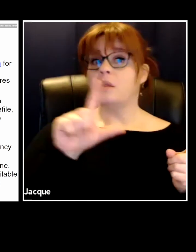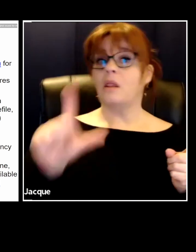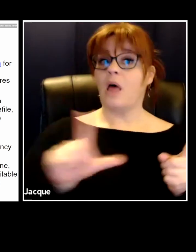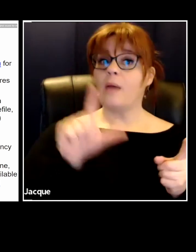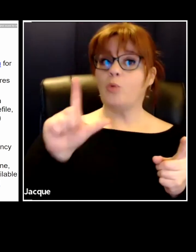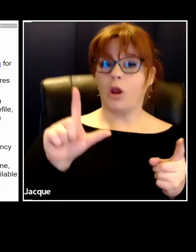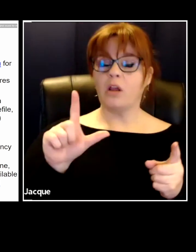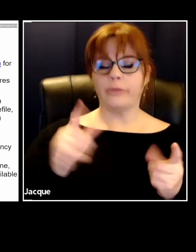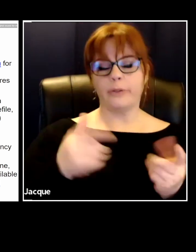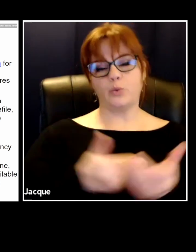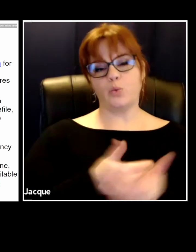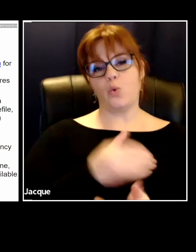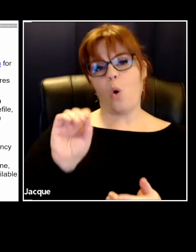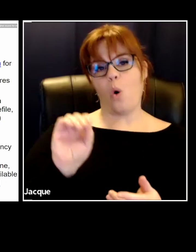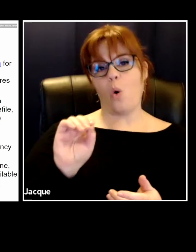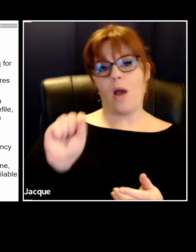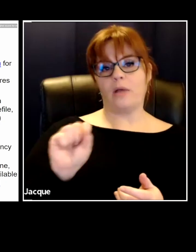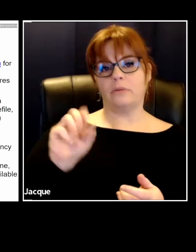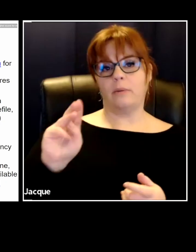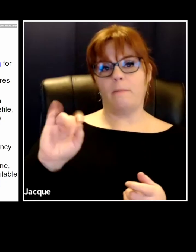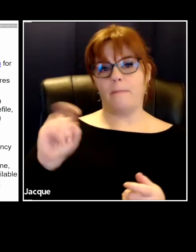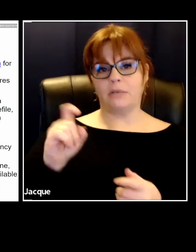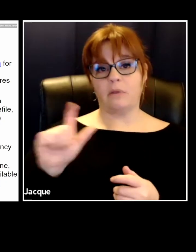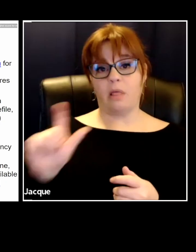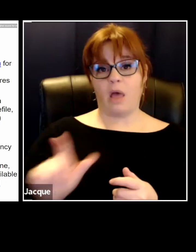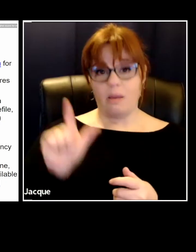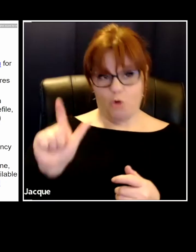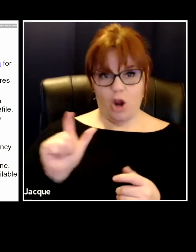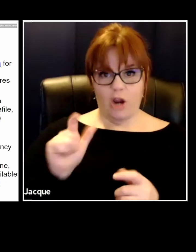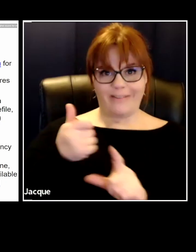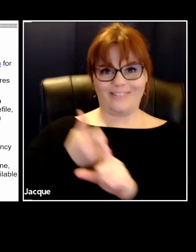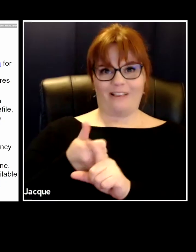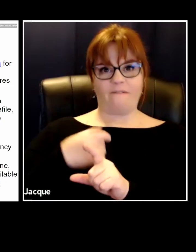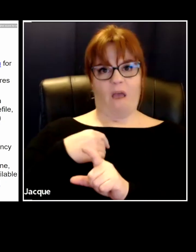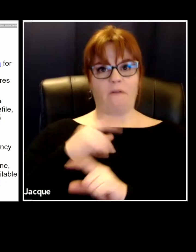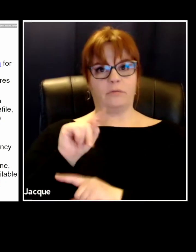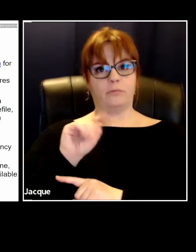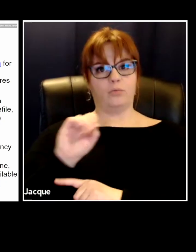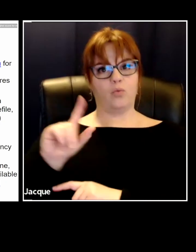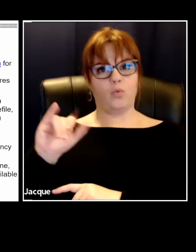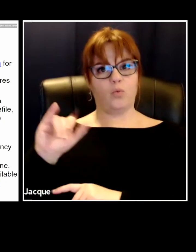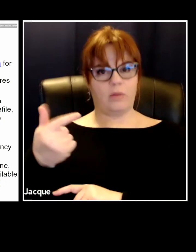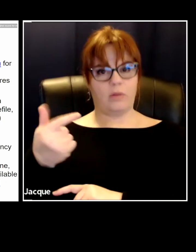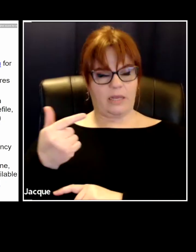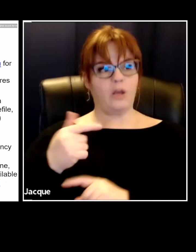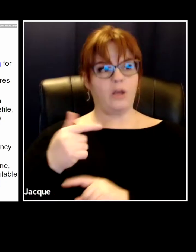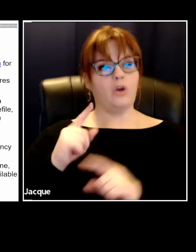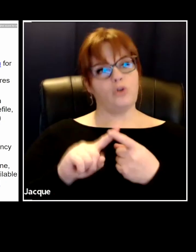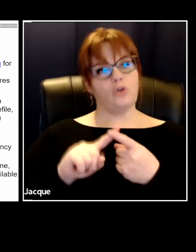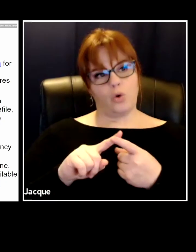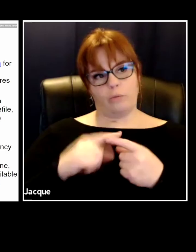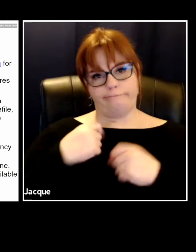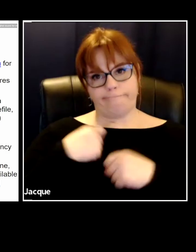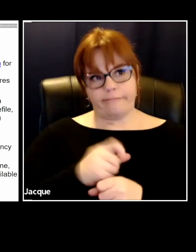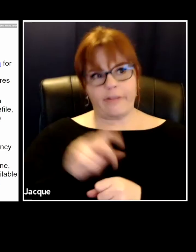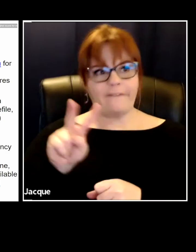new Osmix library has um tooling to to generate um appbox vector tiles and even um kind of just draw